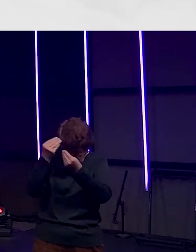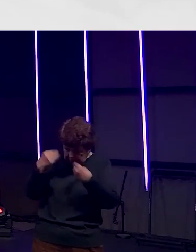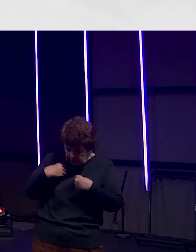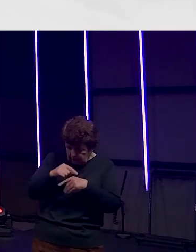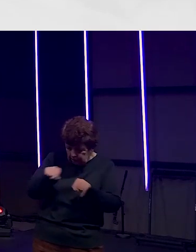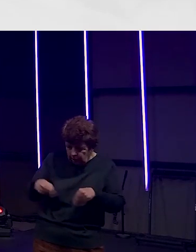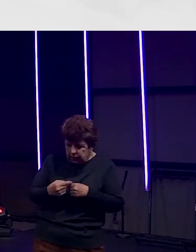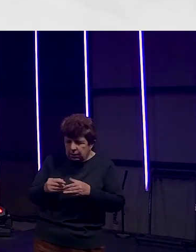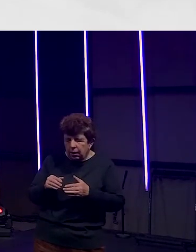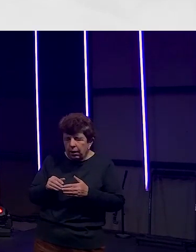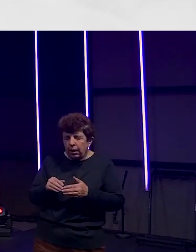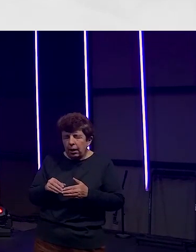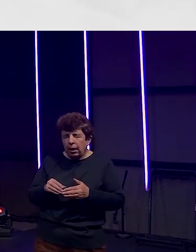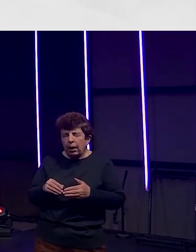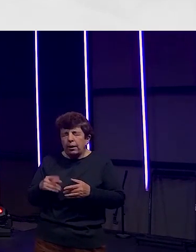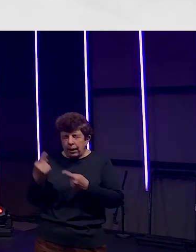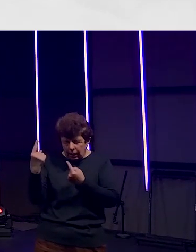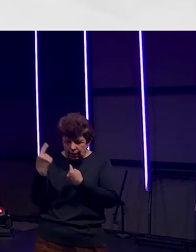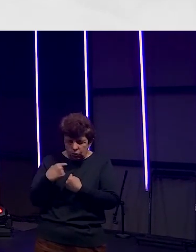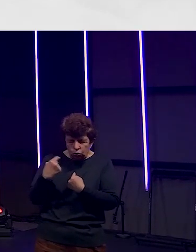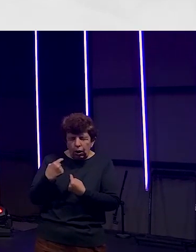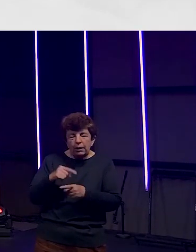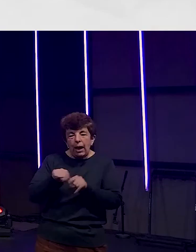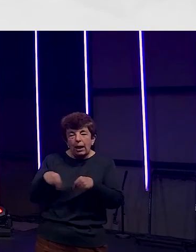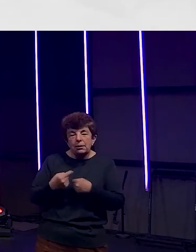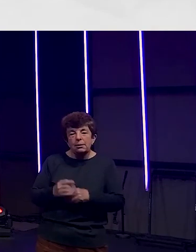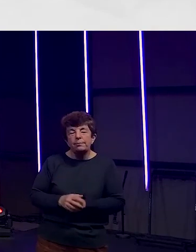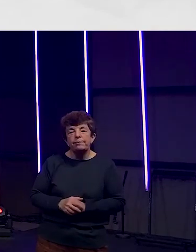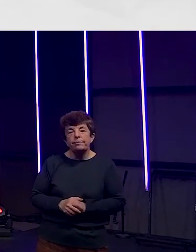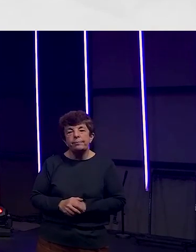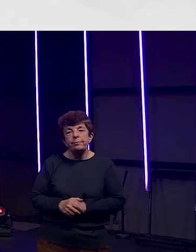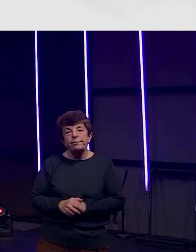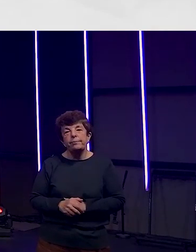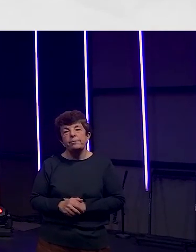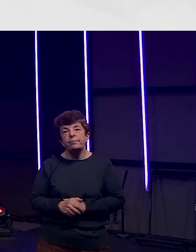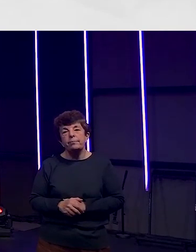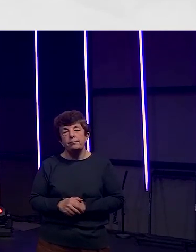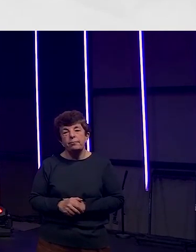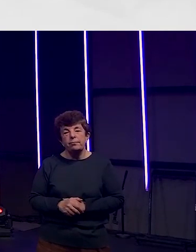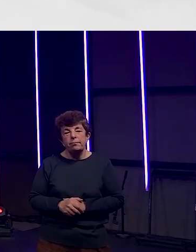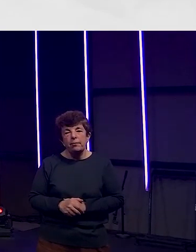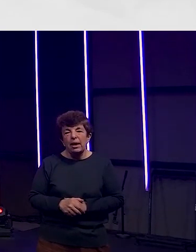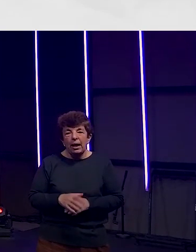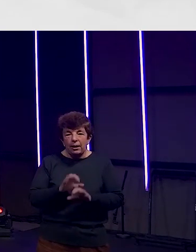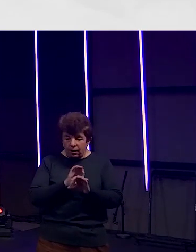guide that he might instruct us. Now while I say that nothing ever happens by